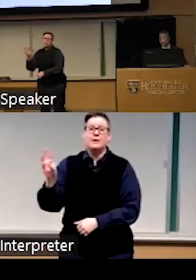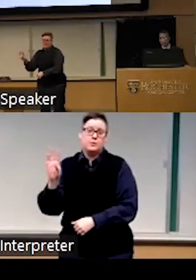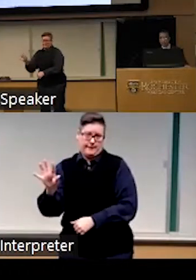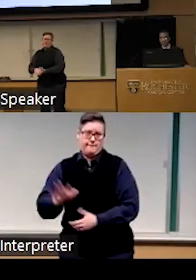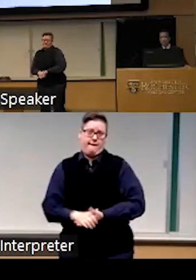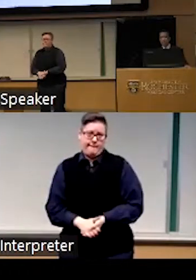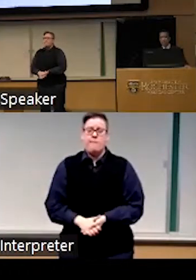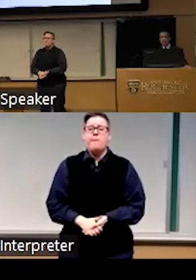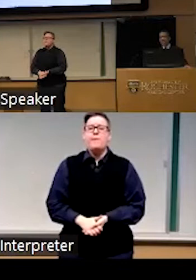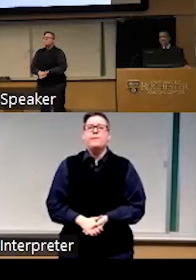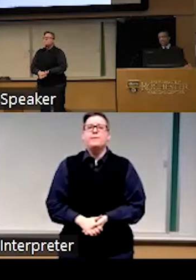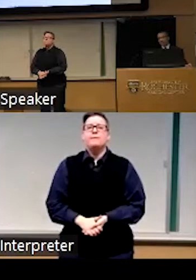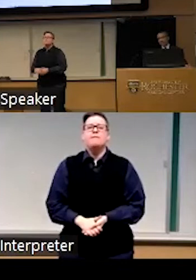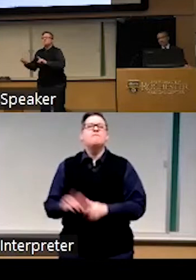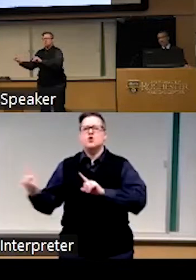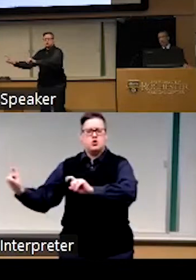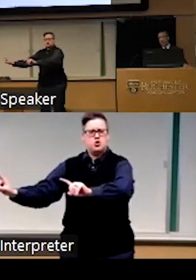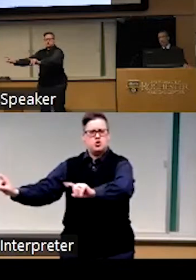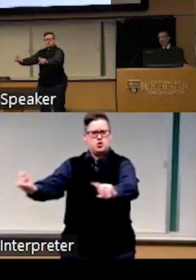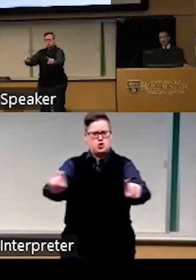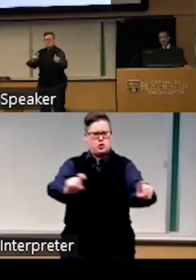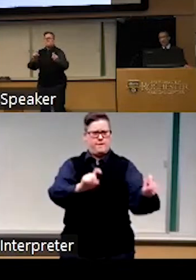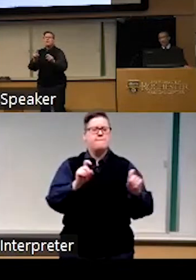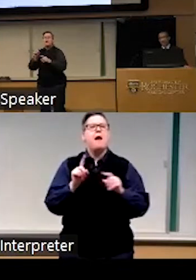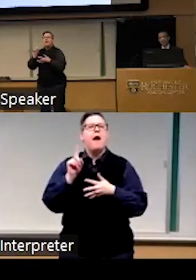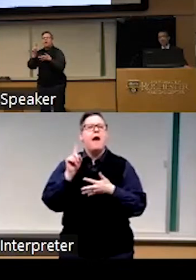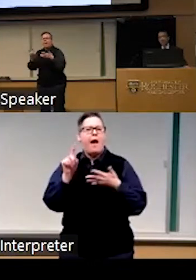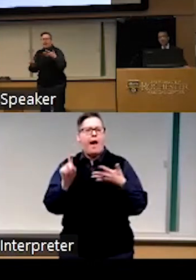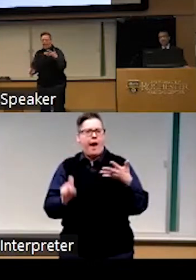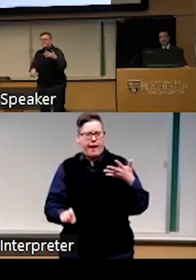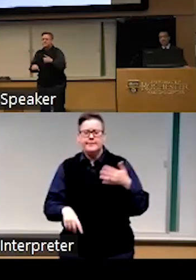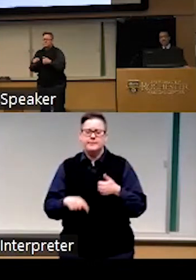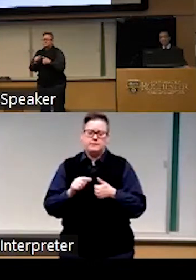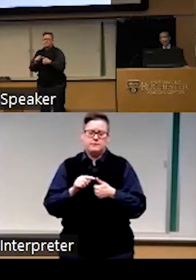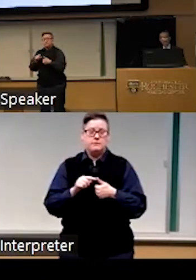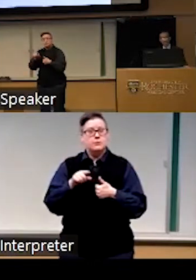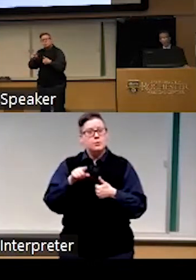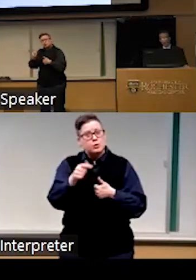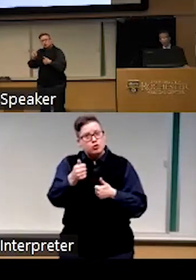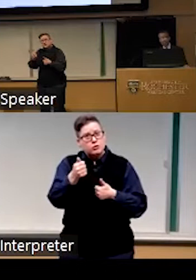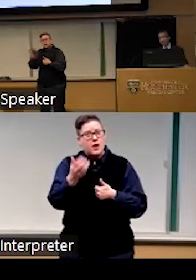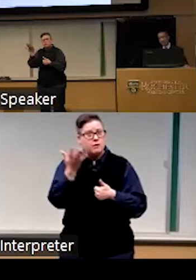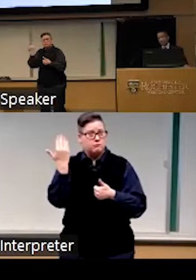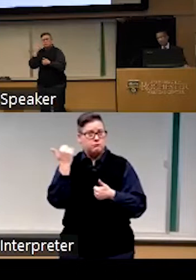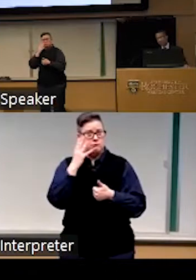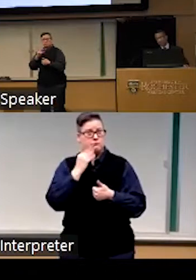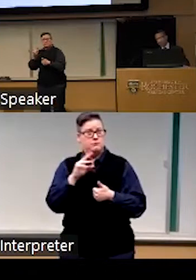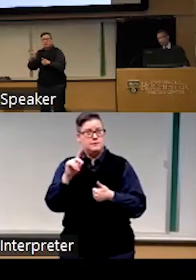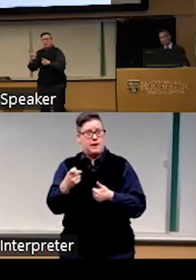age and in that survey they asked those adults if they had ever had the diagnosis of unipolar major